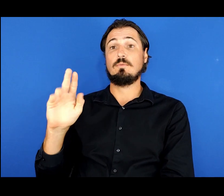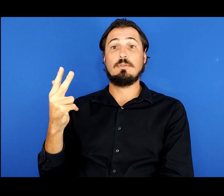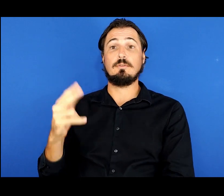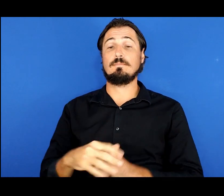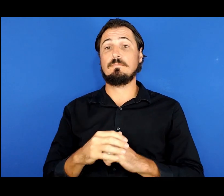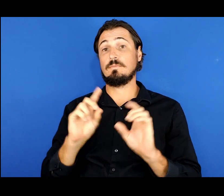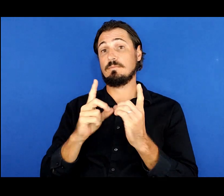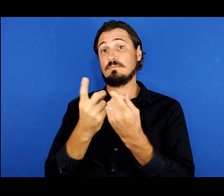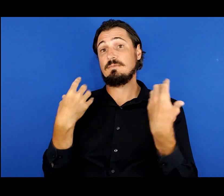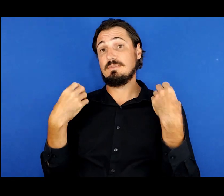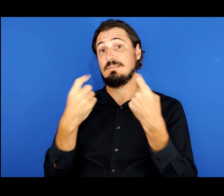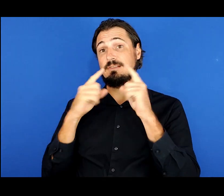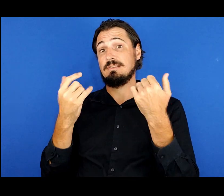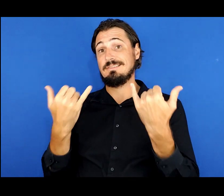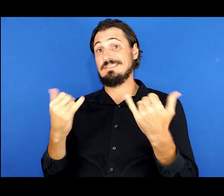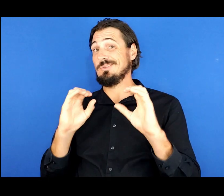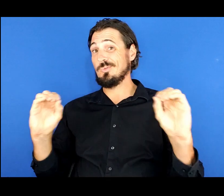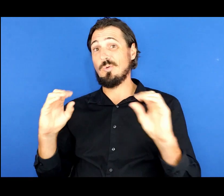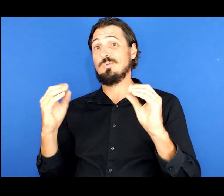The Department of Health is reporting no new cases today.